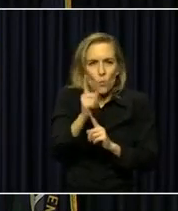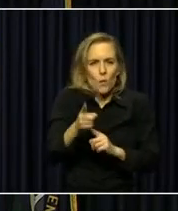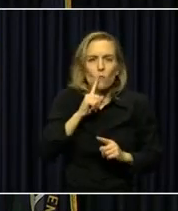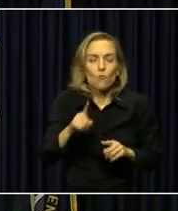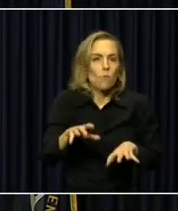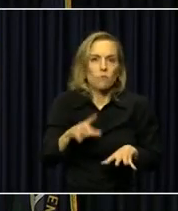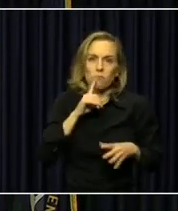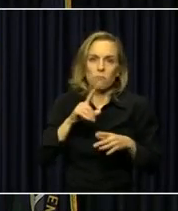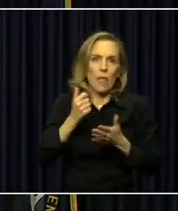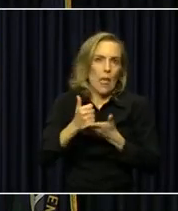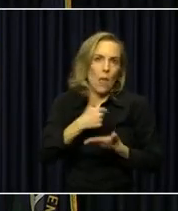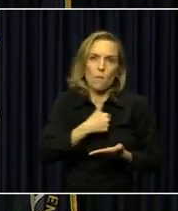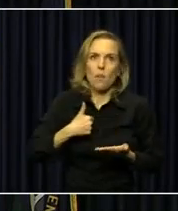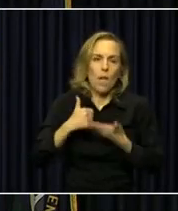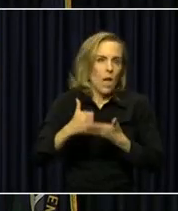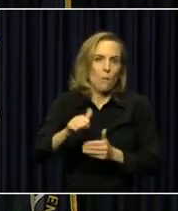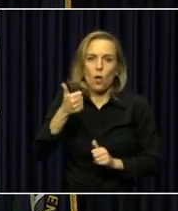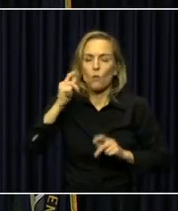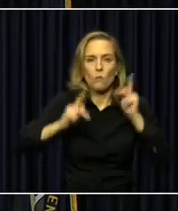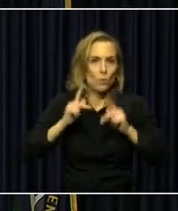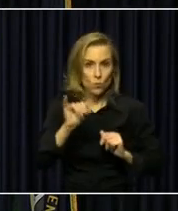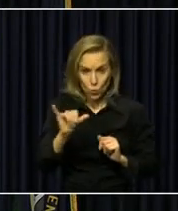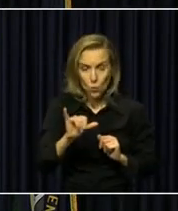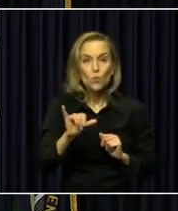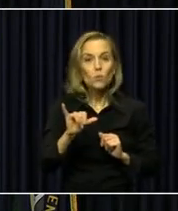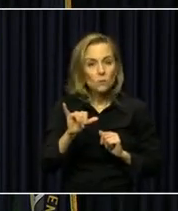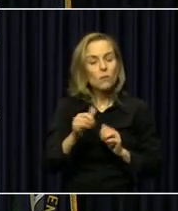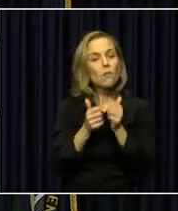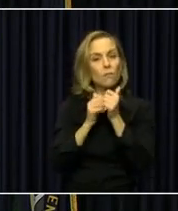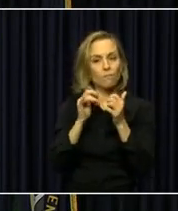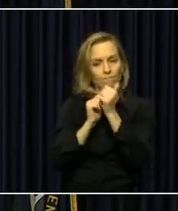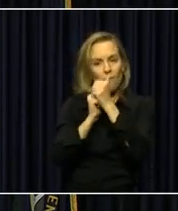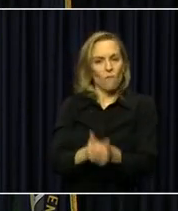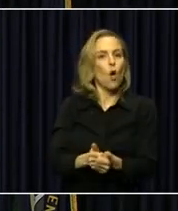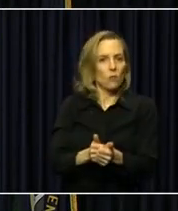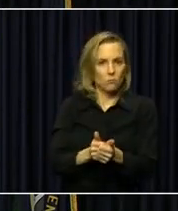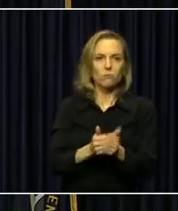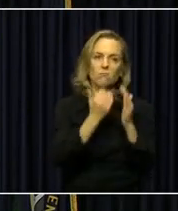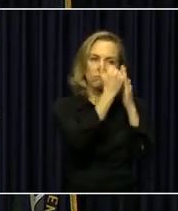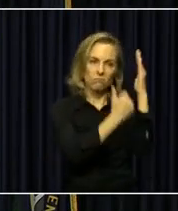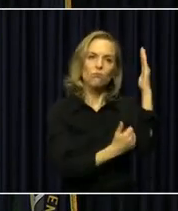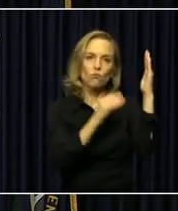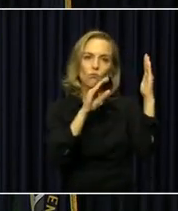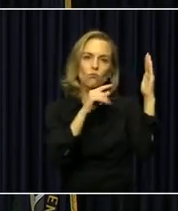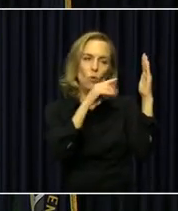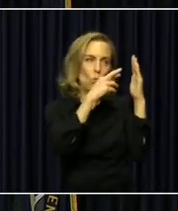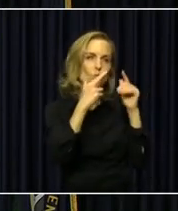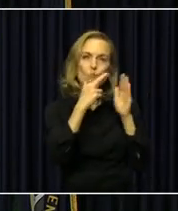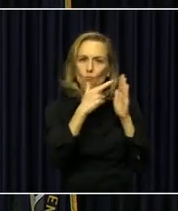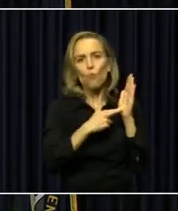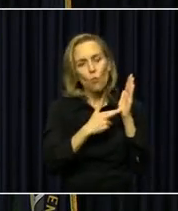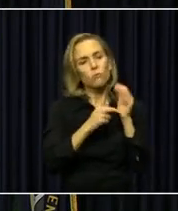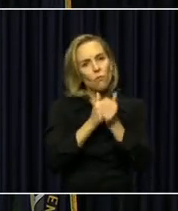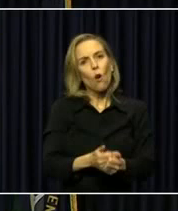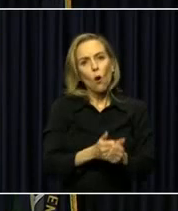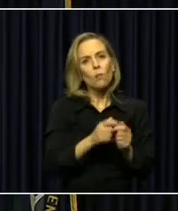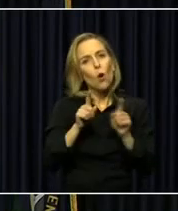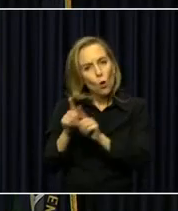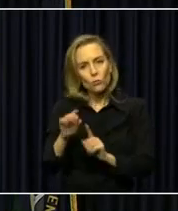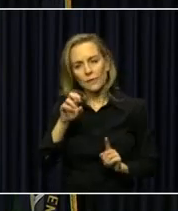ALL RIGHT. THIS IS AN EXAMPLE OF NOT JUST